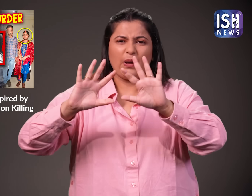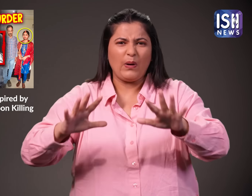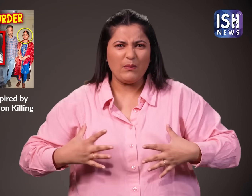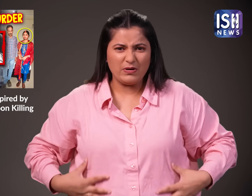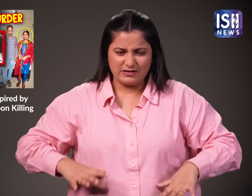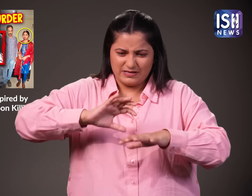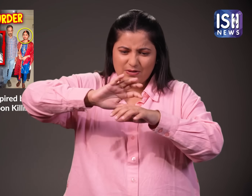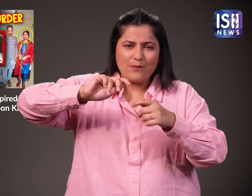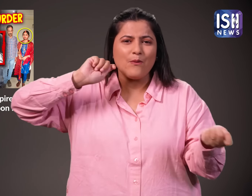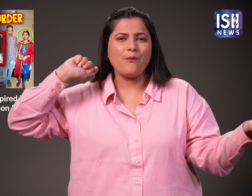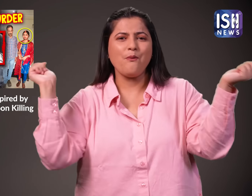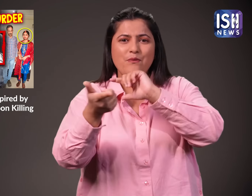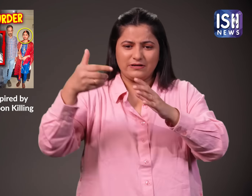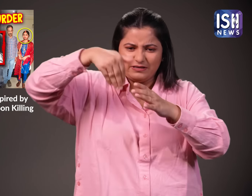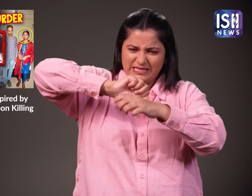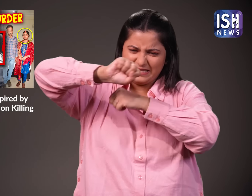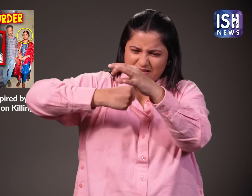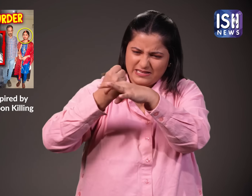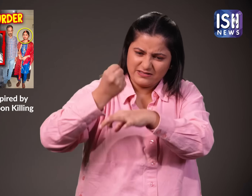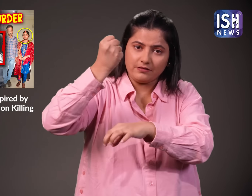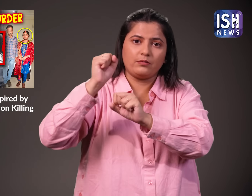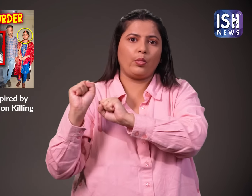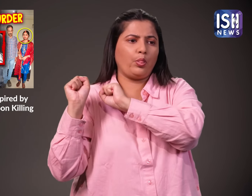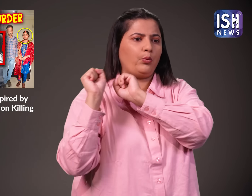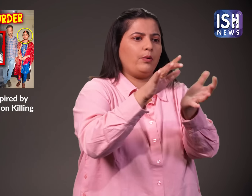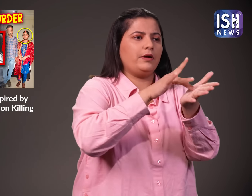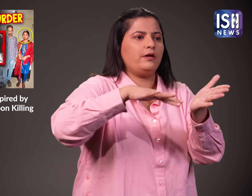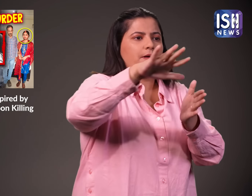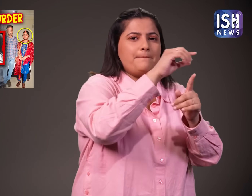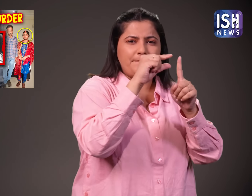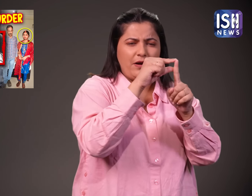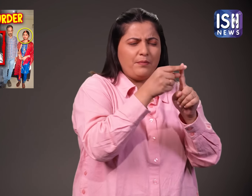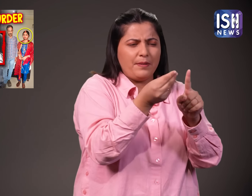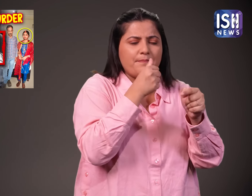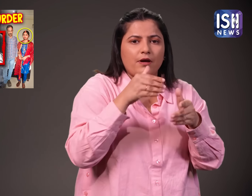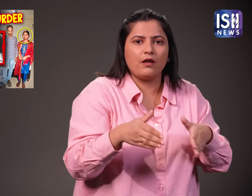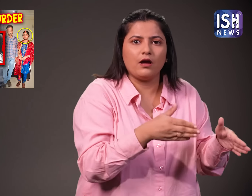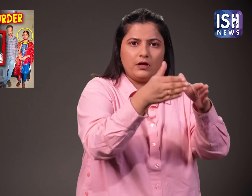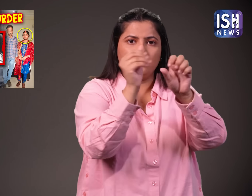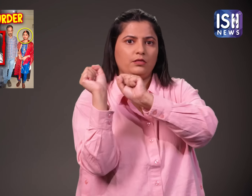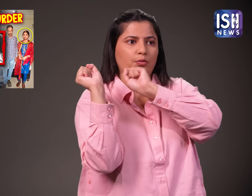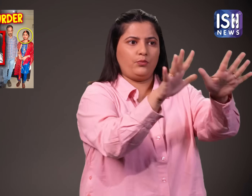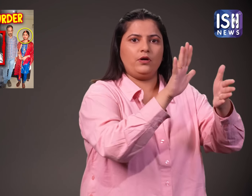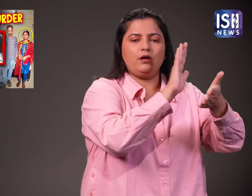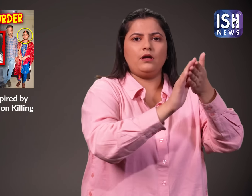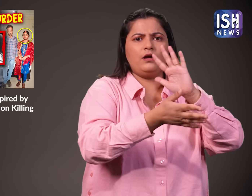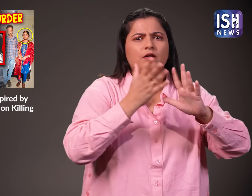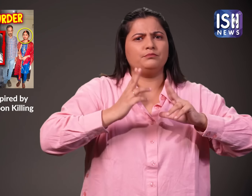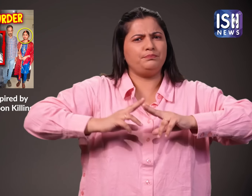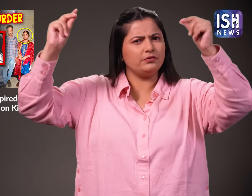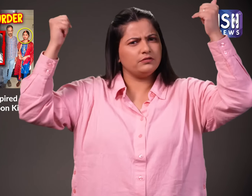His body was stuffed into a sack and dumped in a canal near Panyam before they fled the scene.